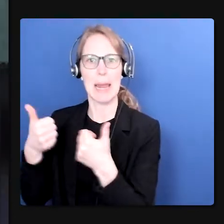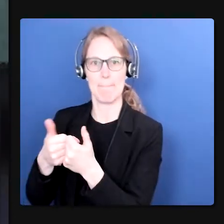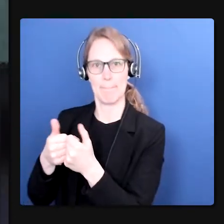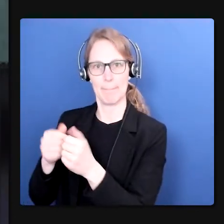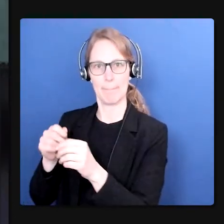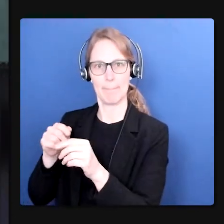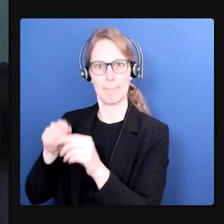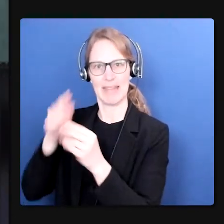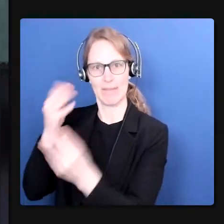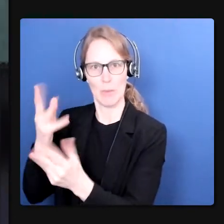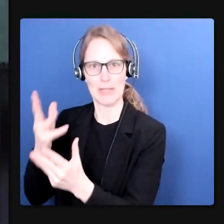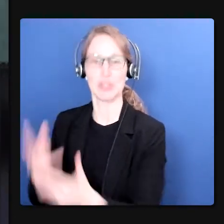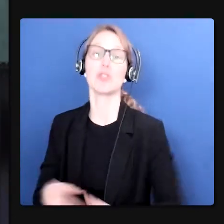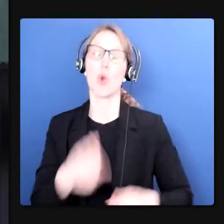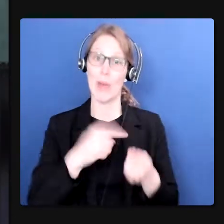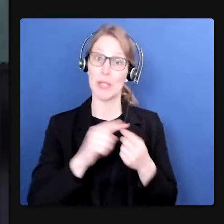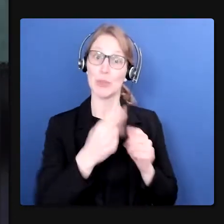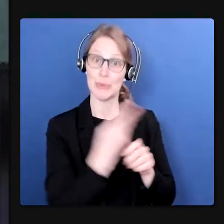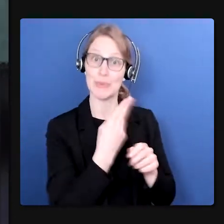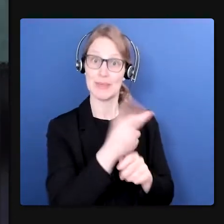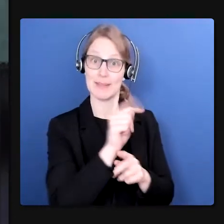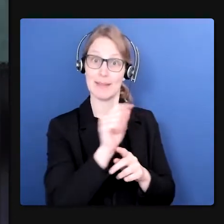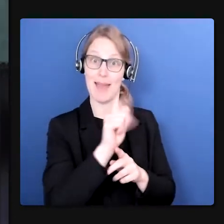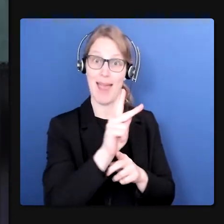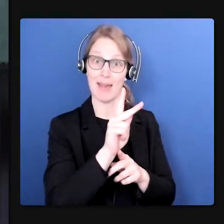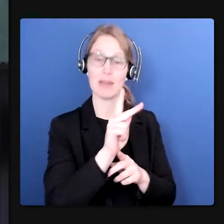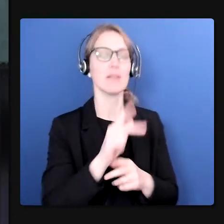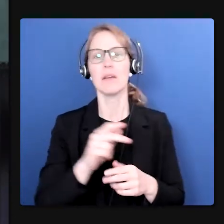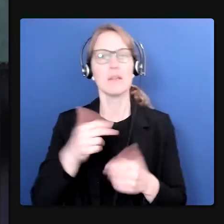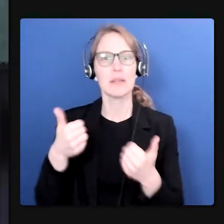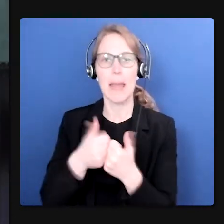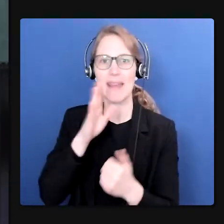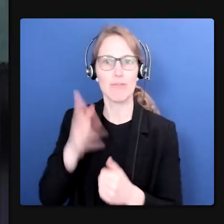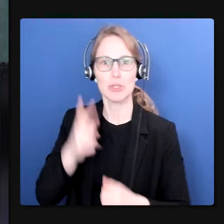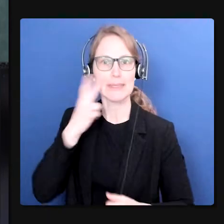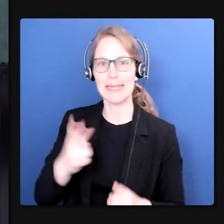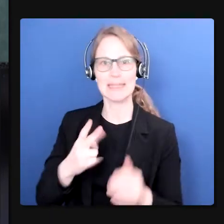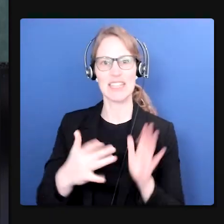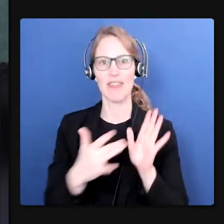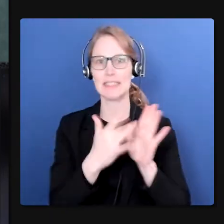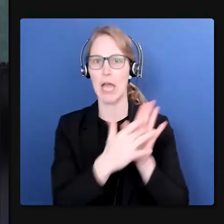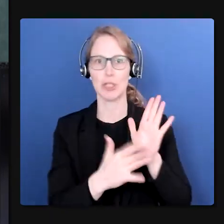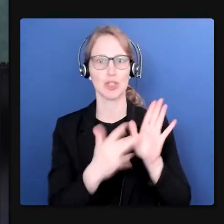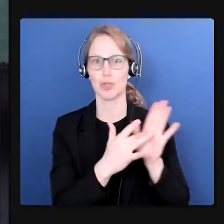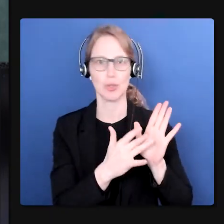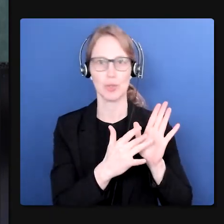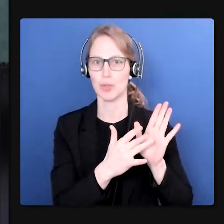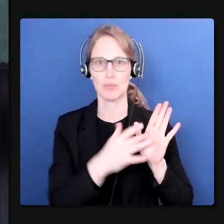So, when you use the tack your game actually never sees a touch input. As far as it knows,